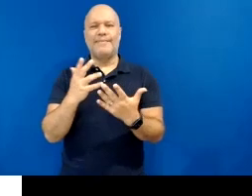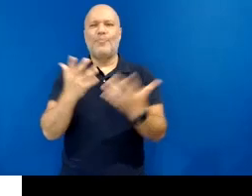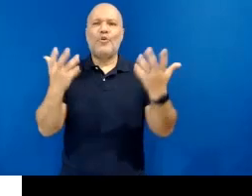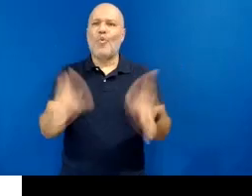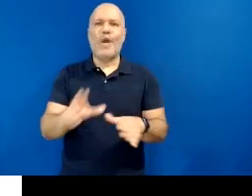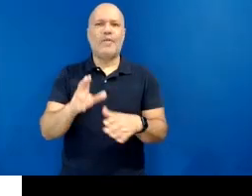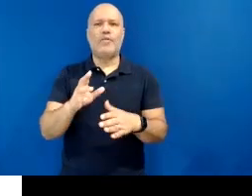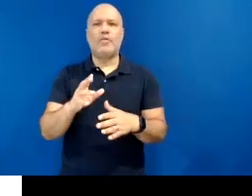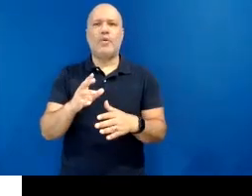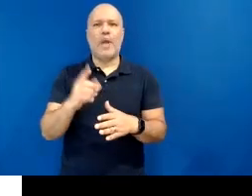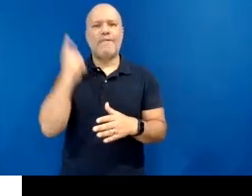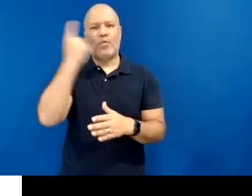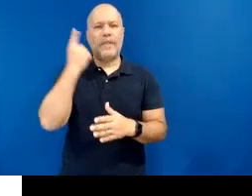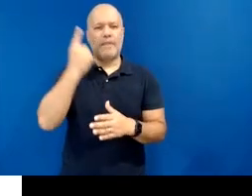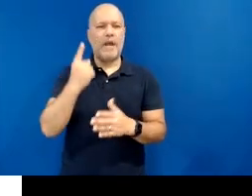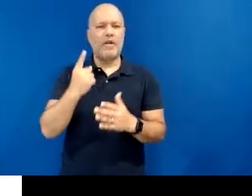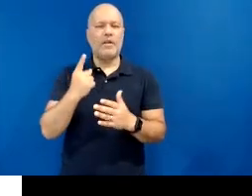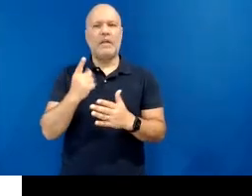Maybe take be able to take that out at some point.